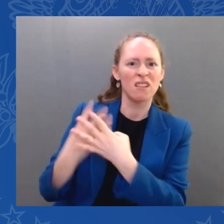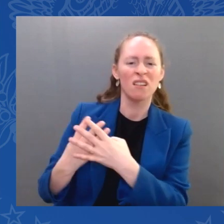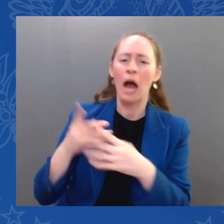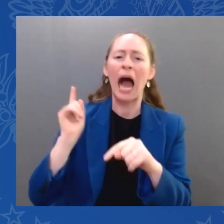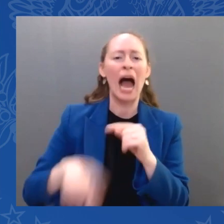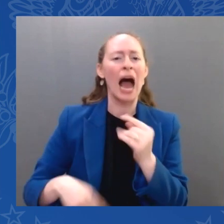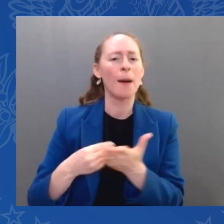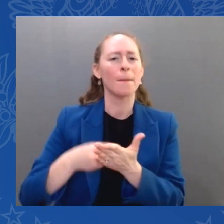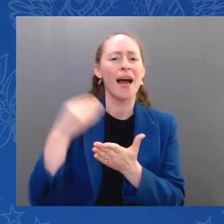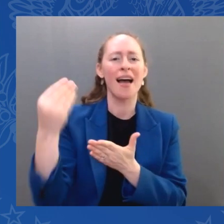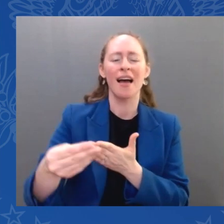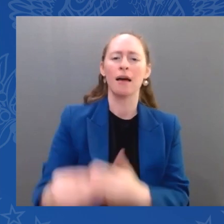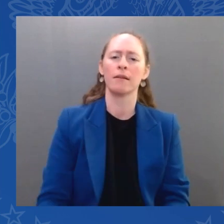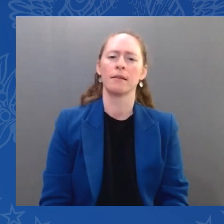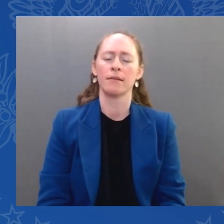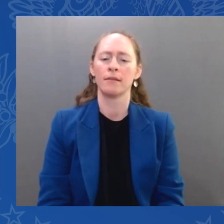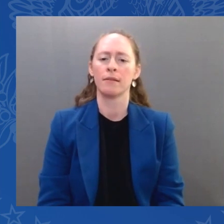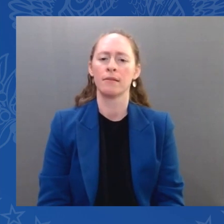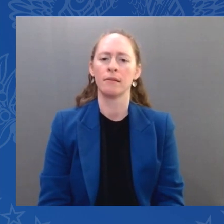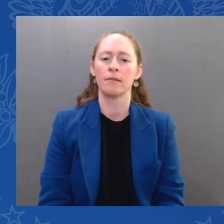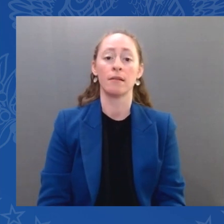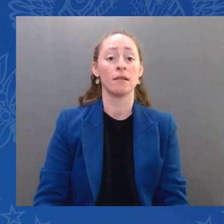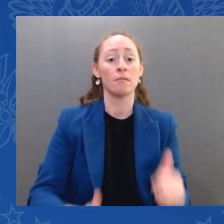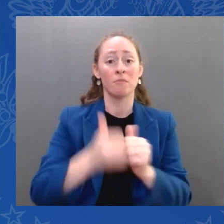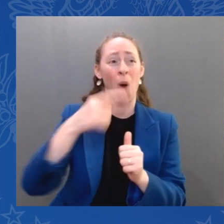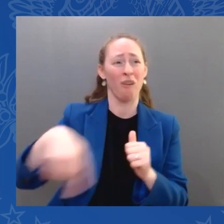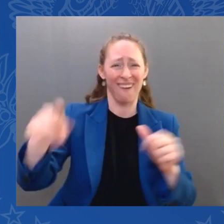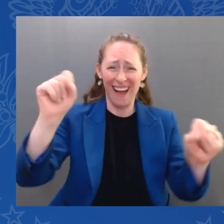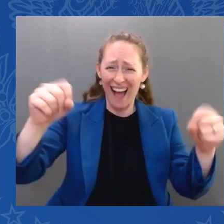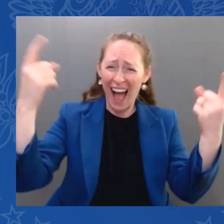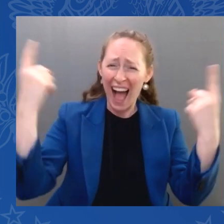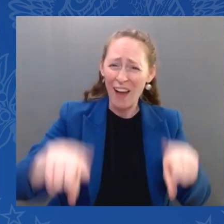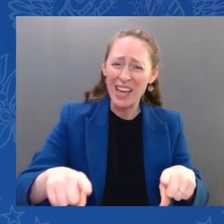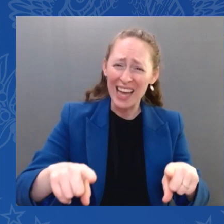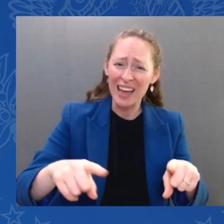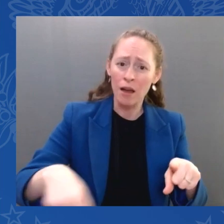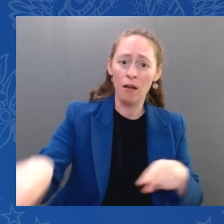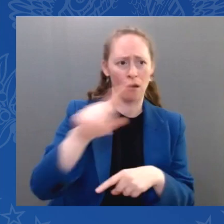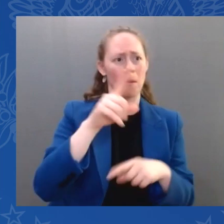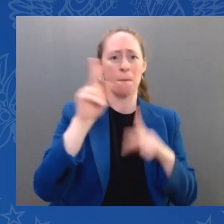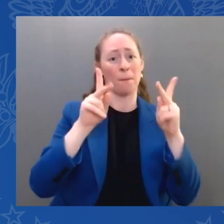My fellow Americans, none of what I'm talking about infringes on anyone's Second Amendment rights.